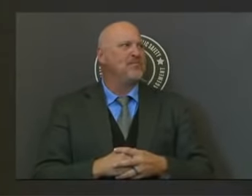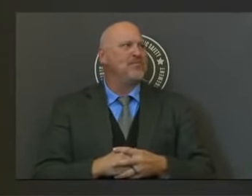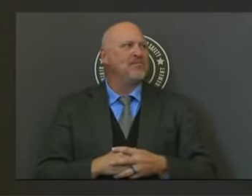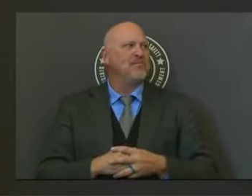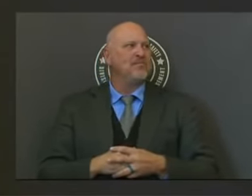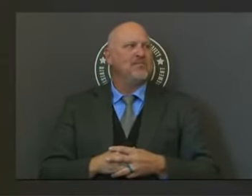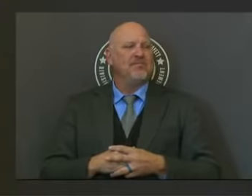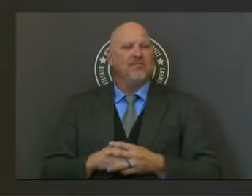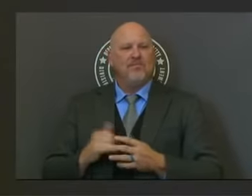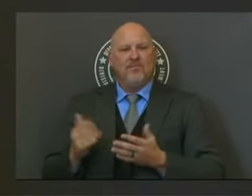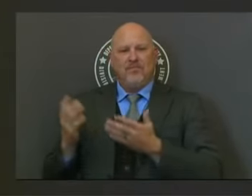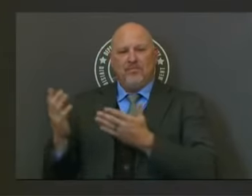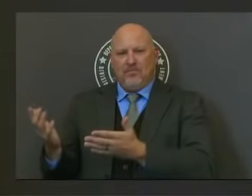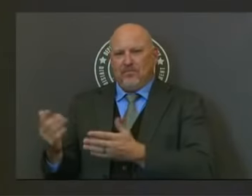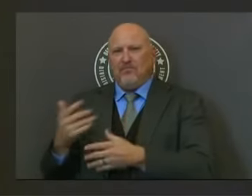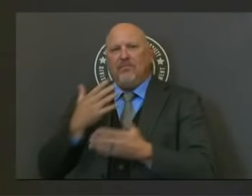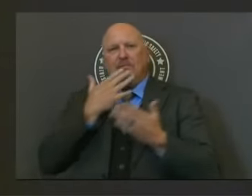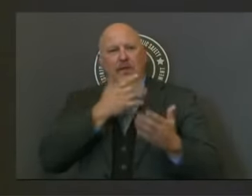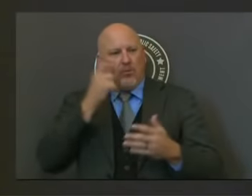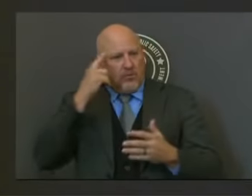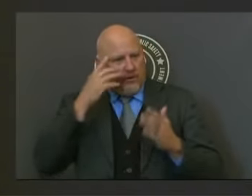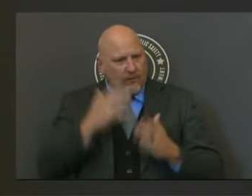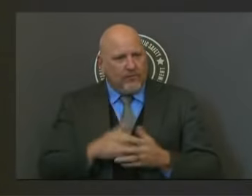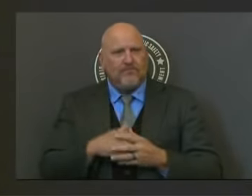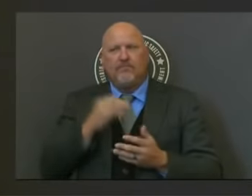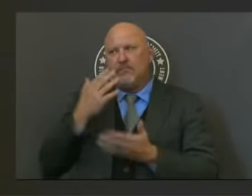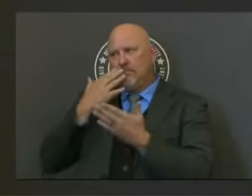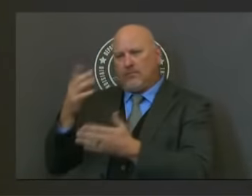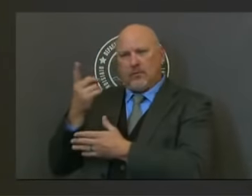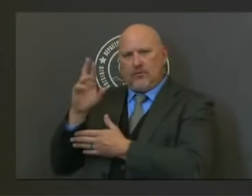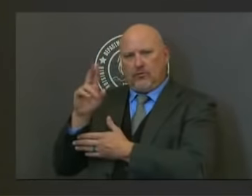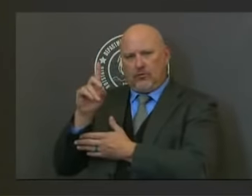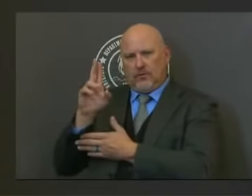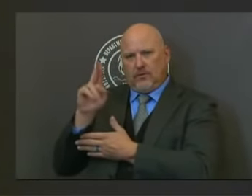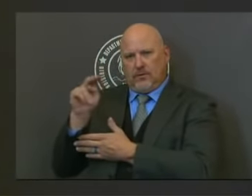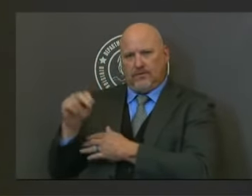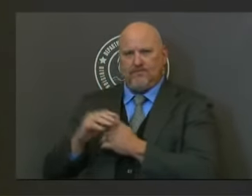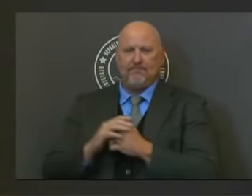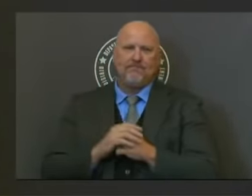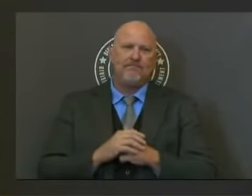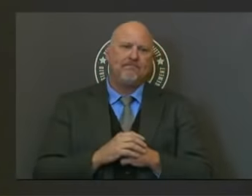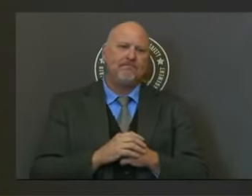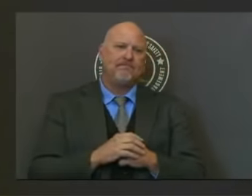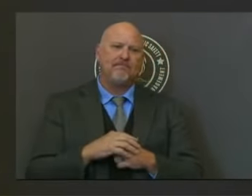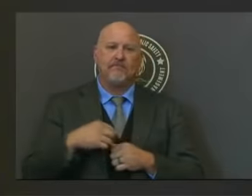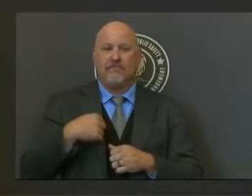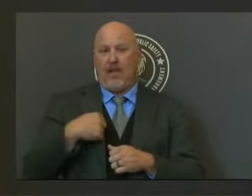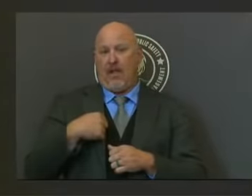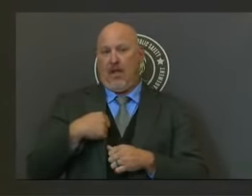who done I have a good privilege